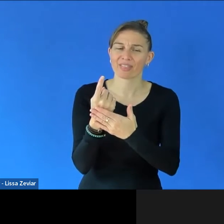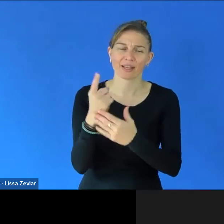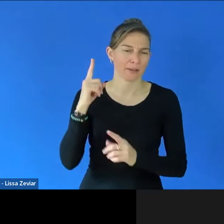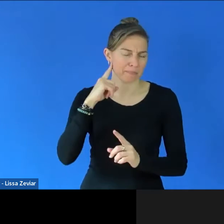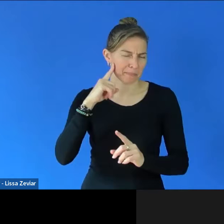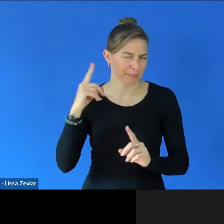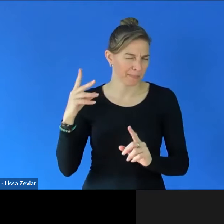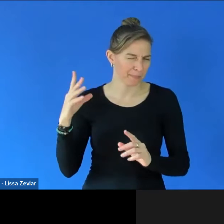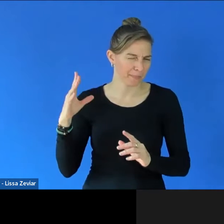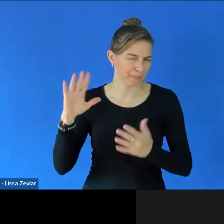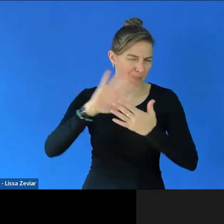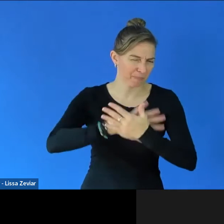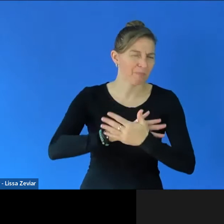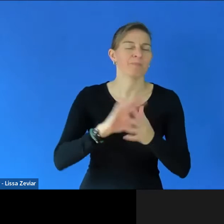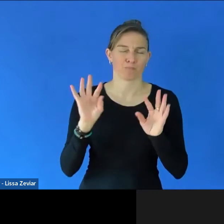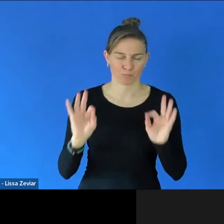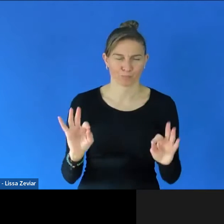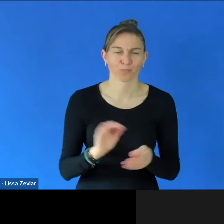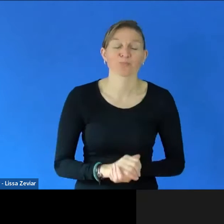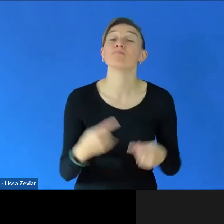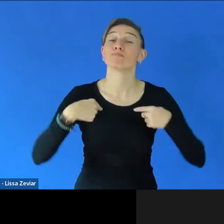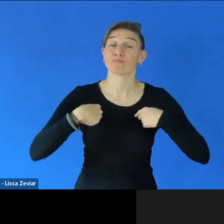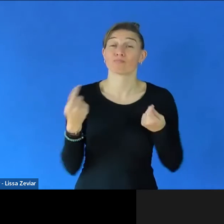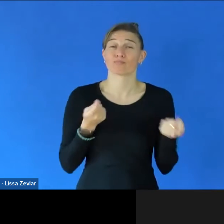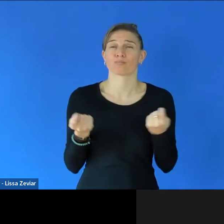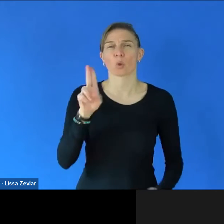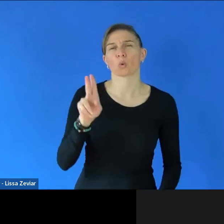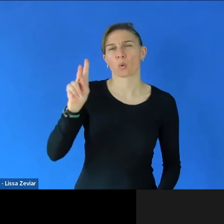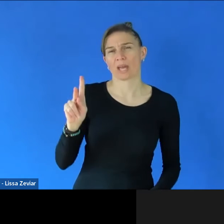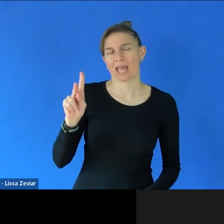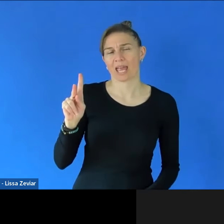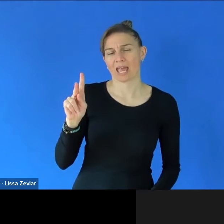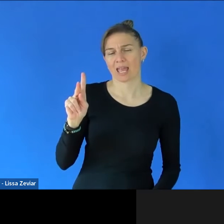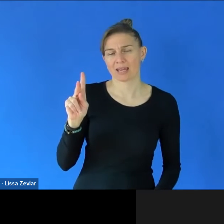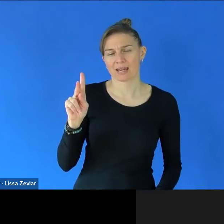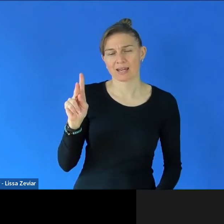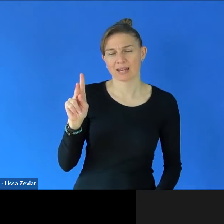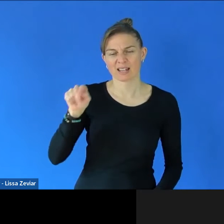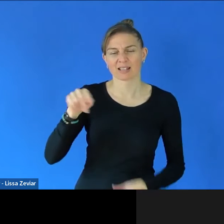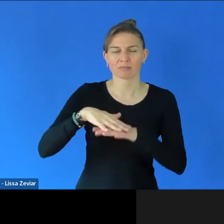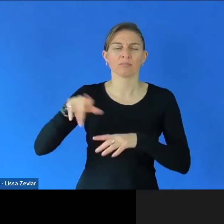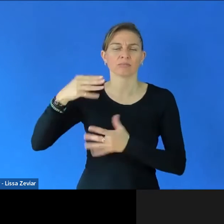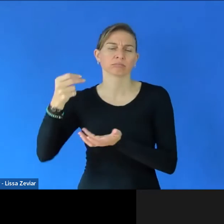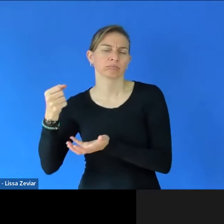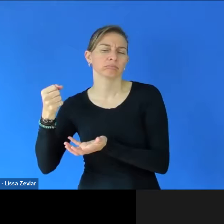I was in charge of the programme, UK Aid Connect which funded this consortium.